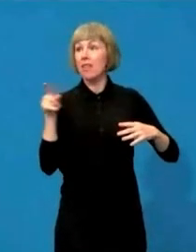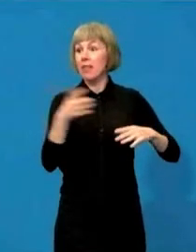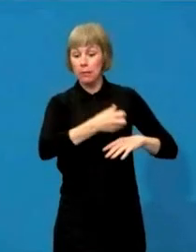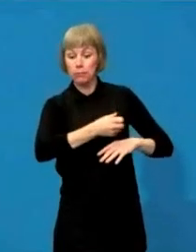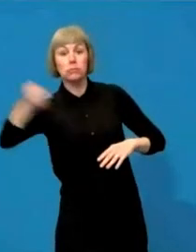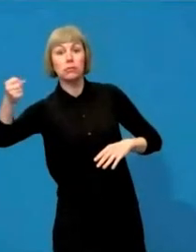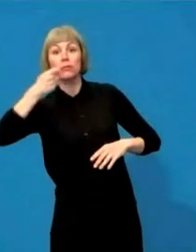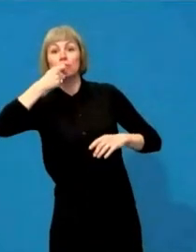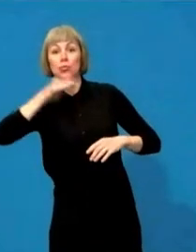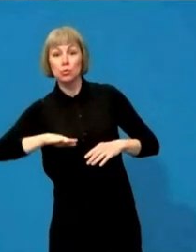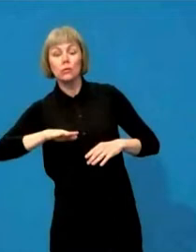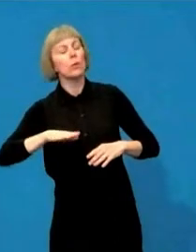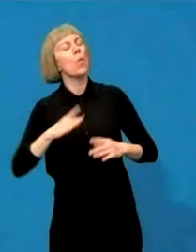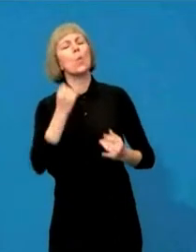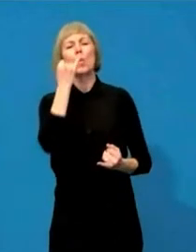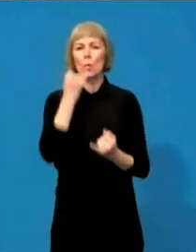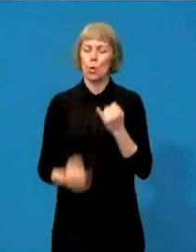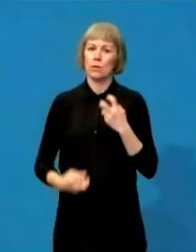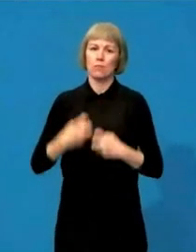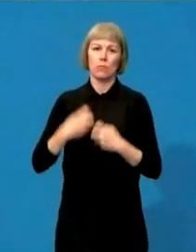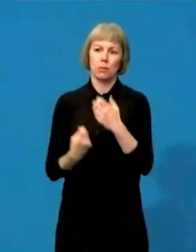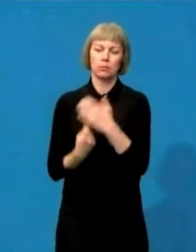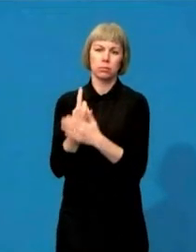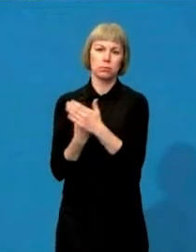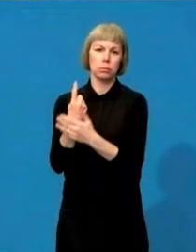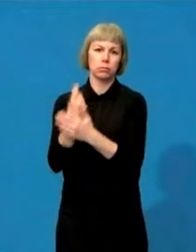So, it's the sort of a conundrum because you have got dysfunction in the family already